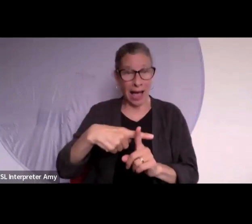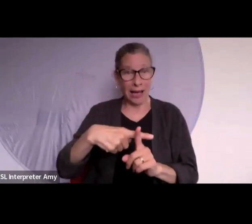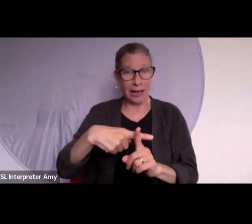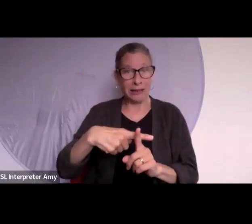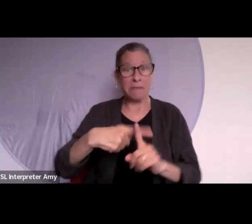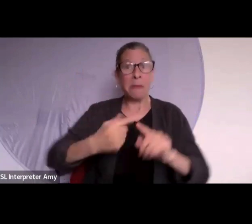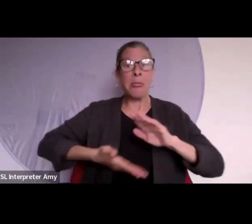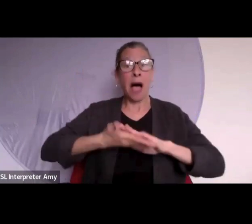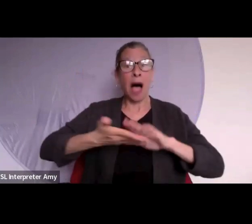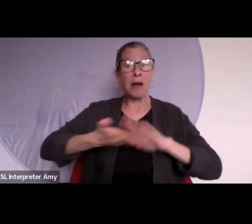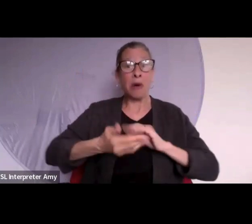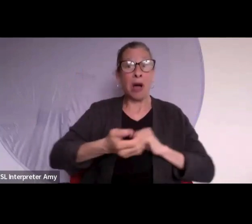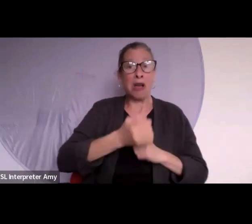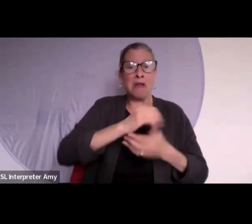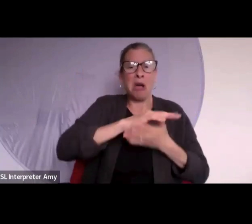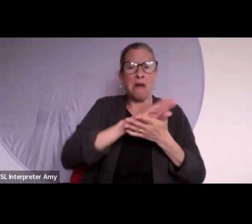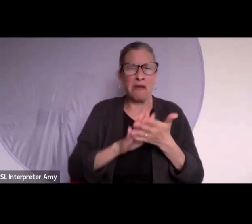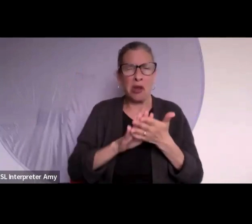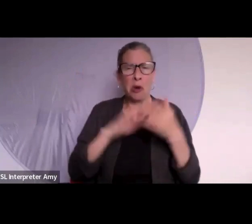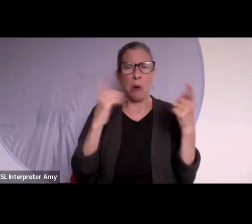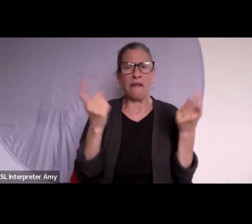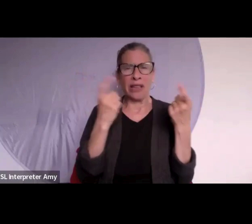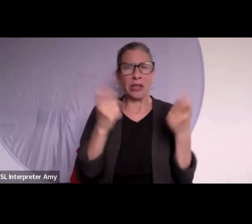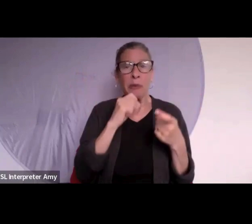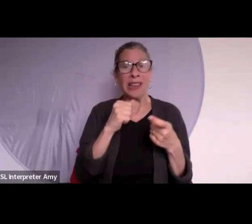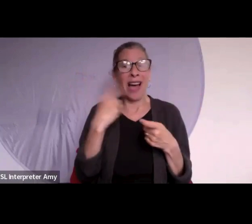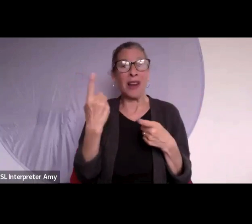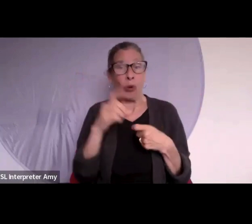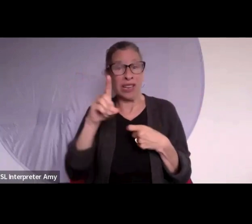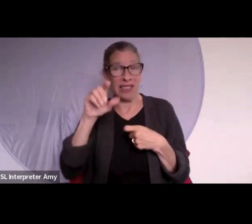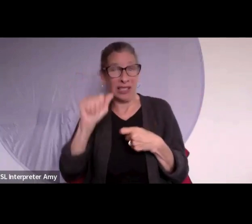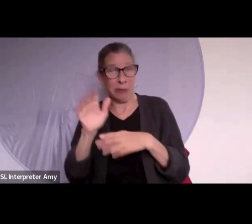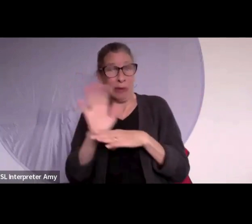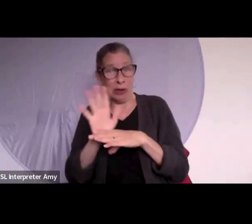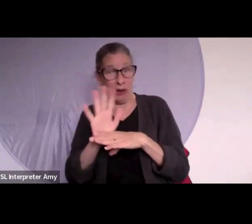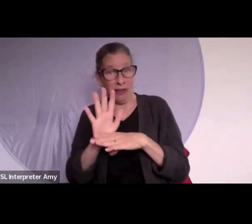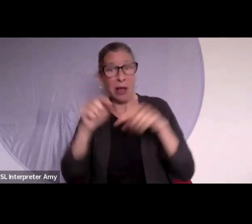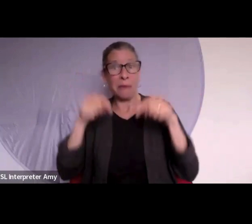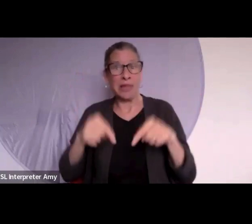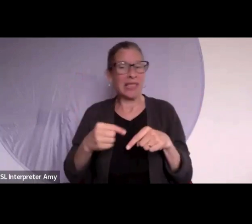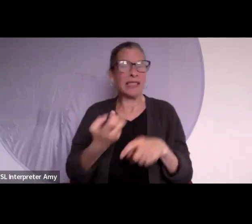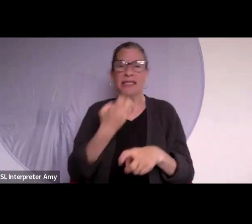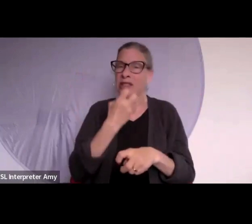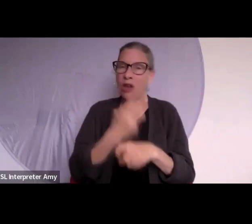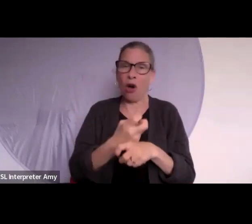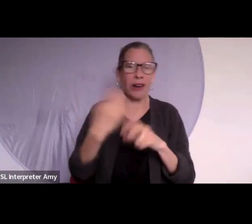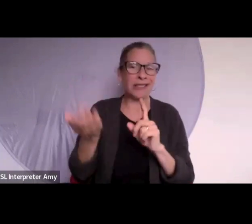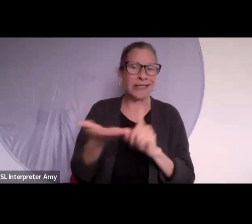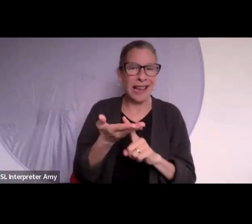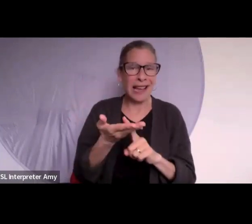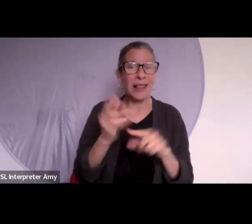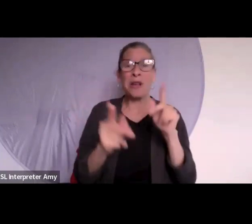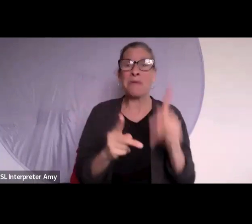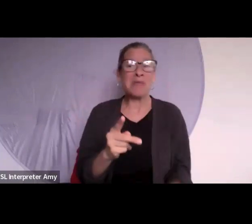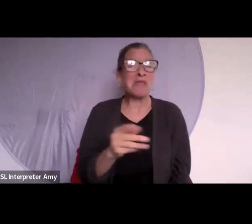just a disability Film Festival. And this is our hardest sell. People don't want to come to movies about disabilities,